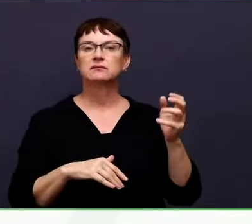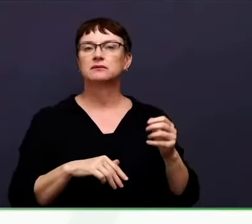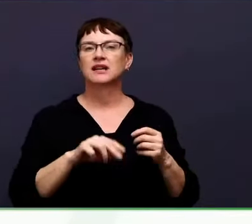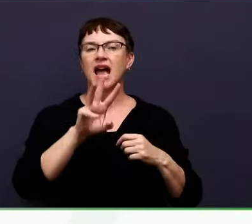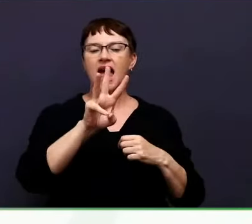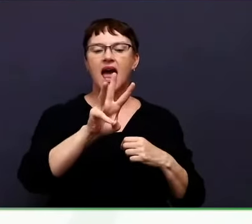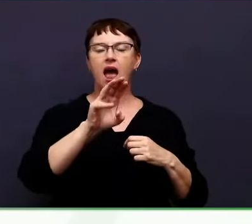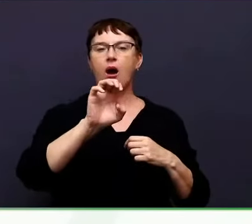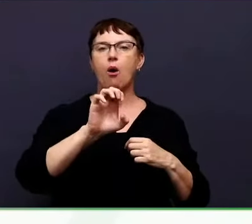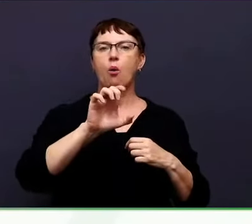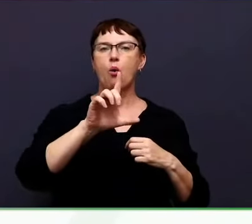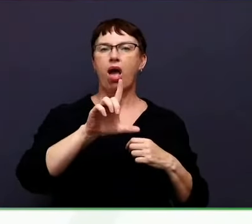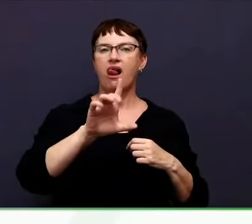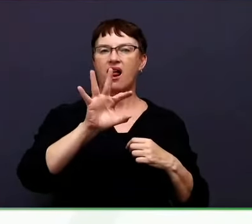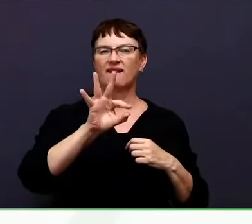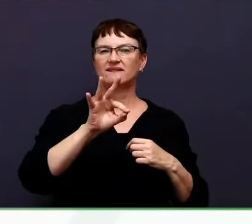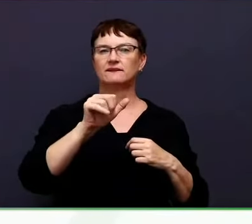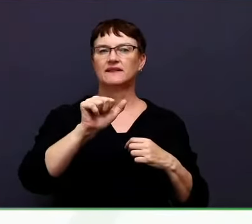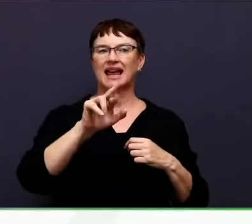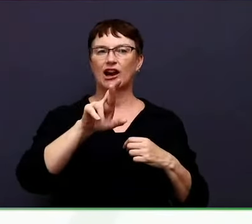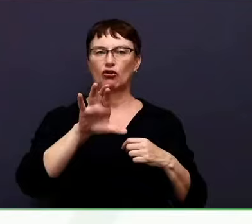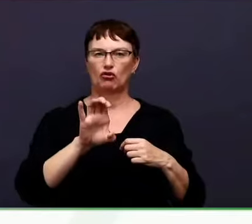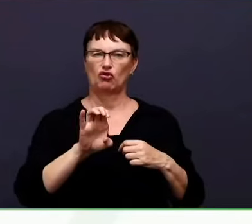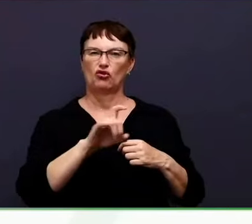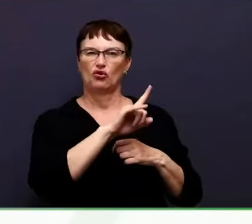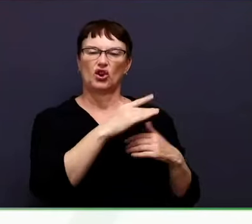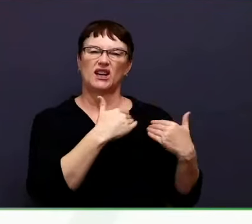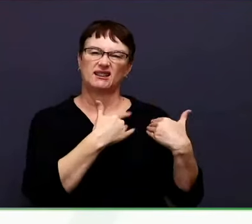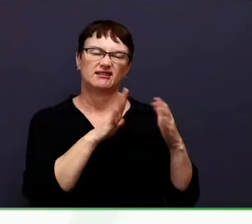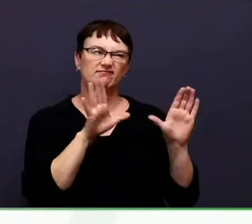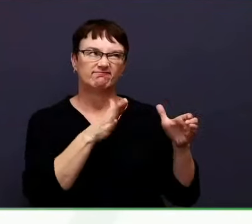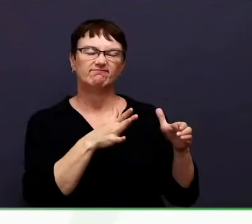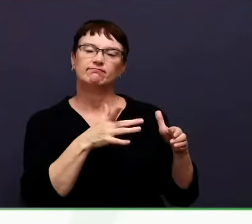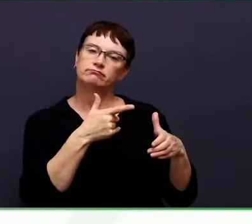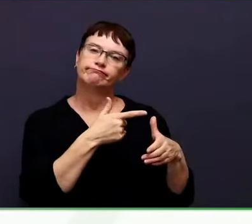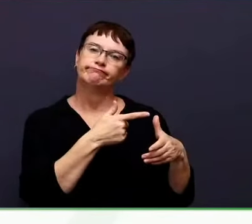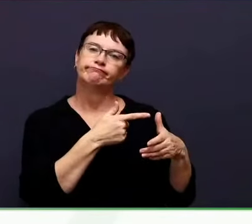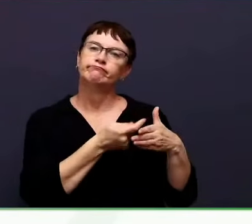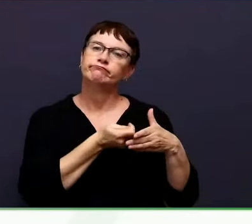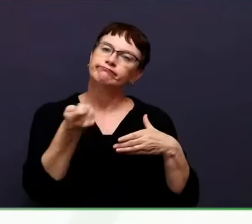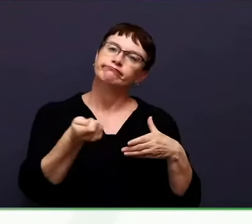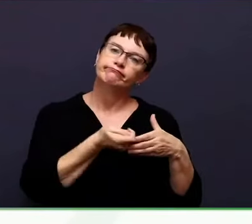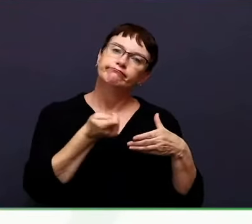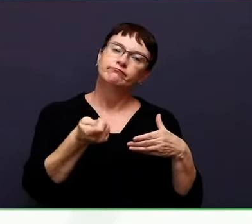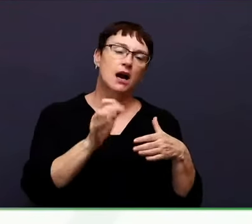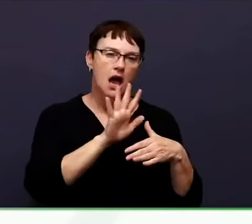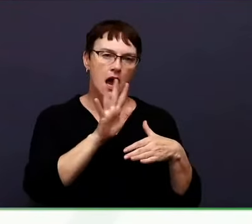and held a meeting with directors, with some directors of the community, living services.